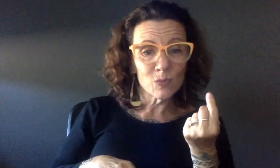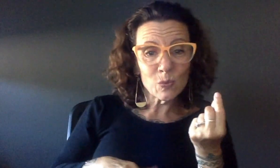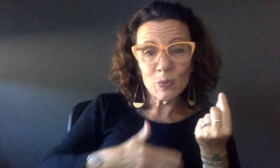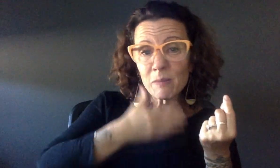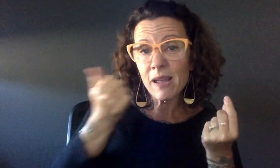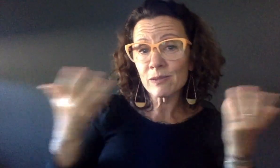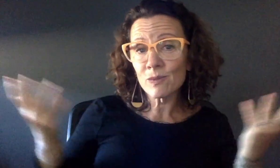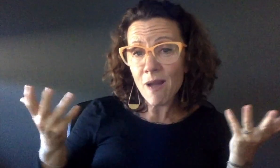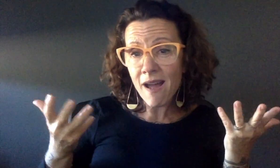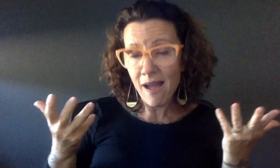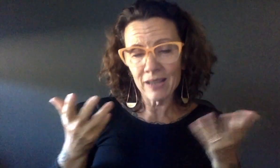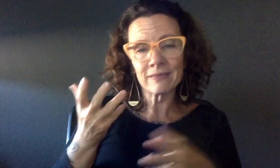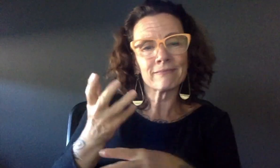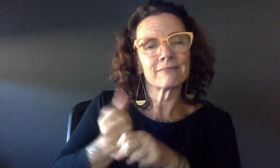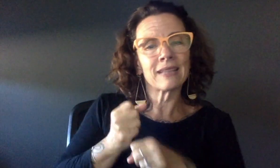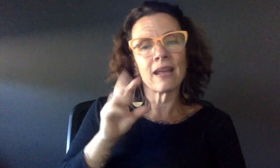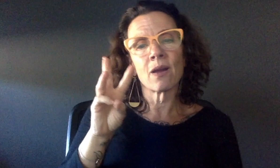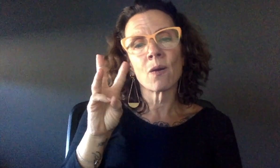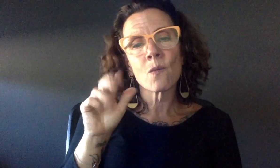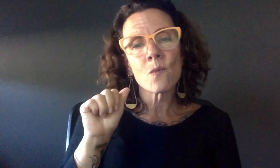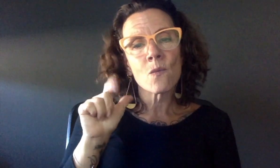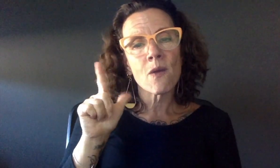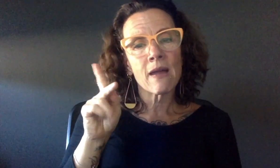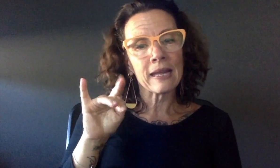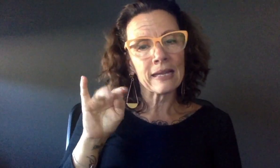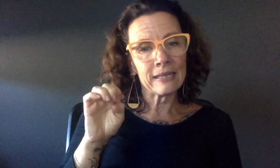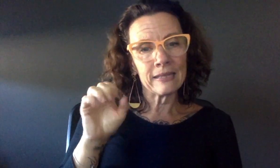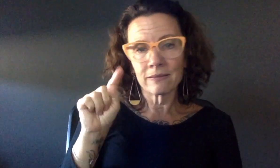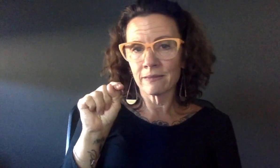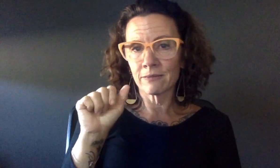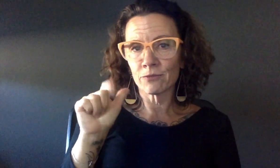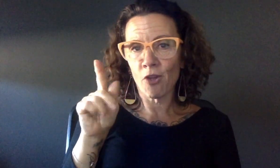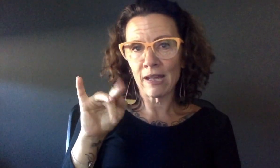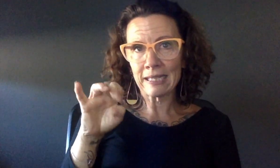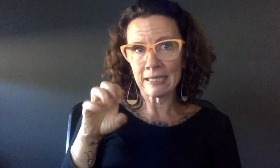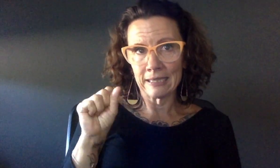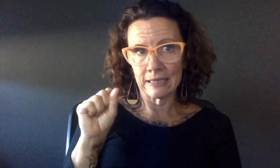Rent walkie-talkies.